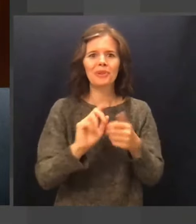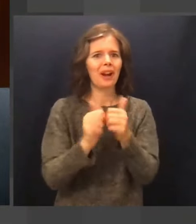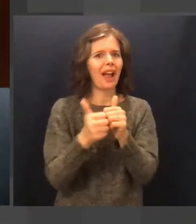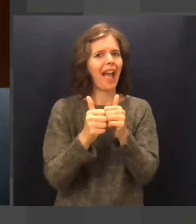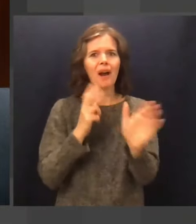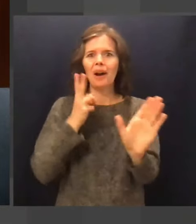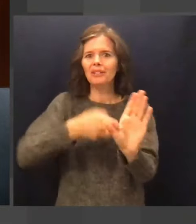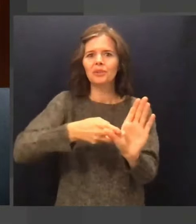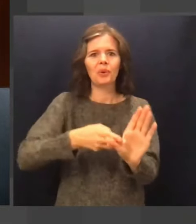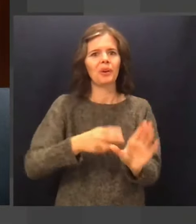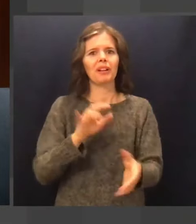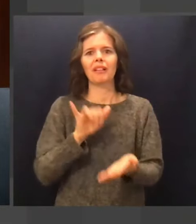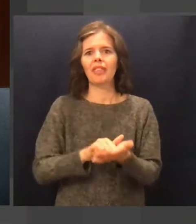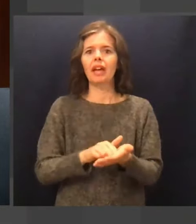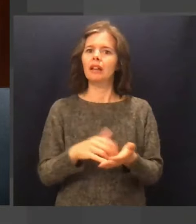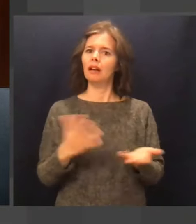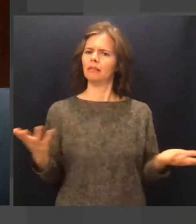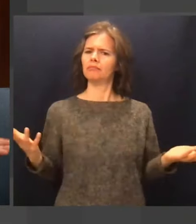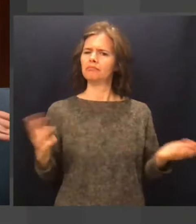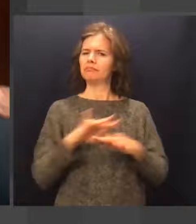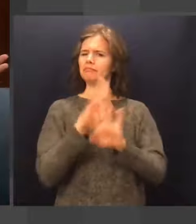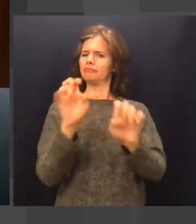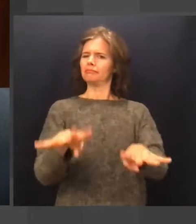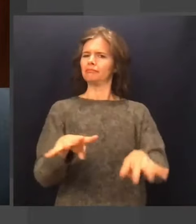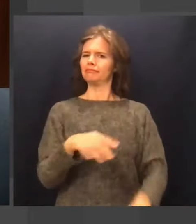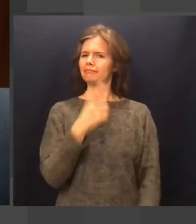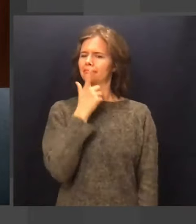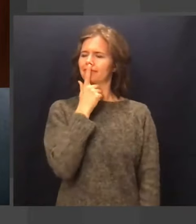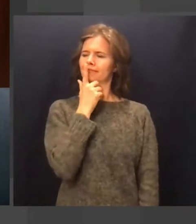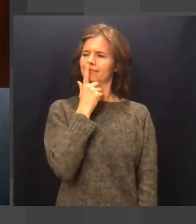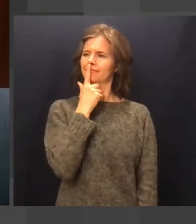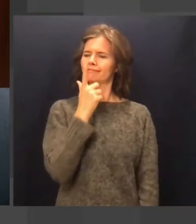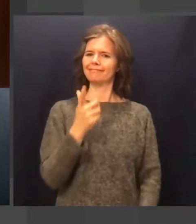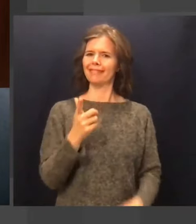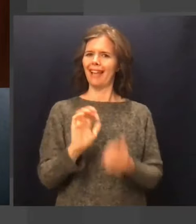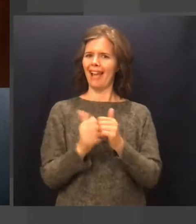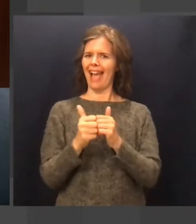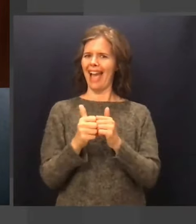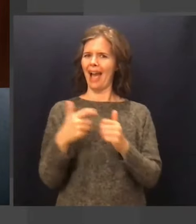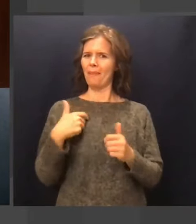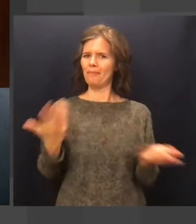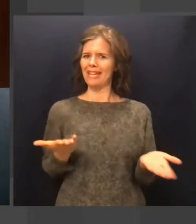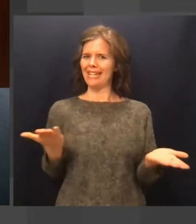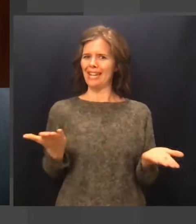I'M NOT SURE HOW THAT HAPPENED